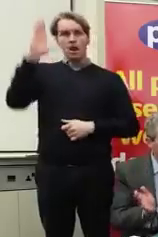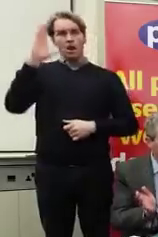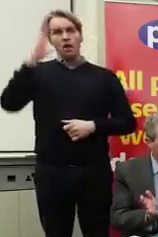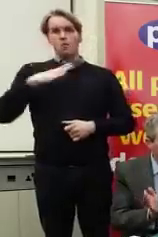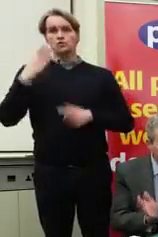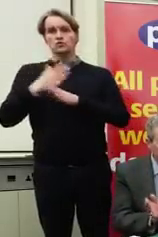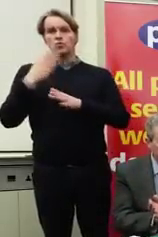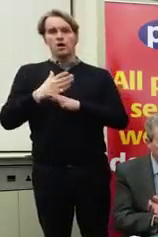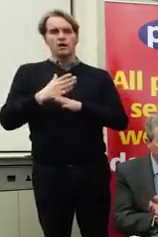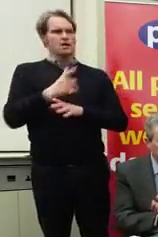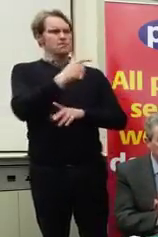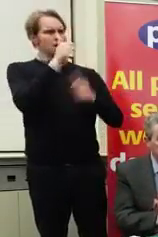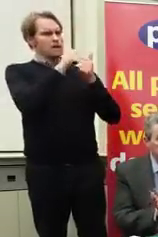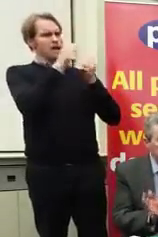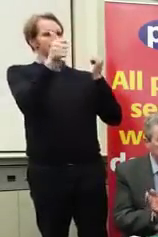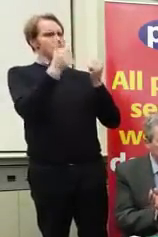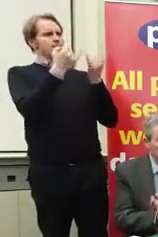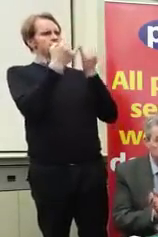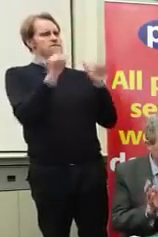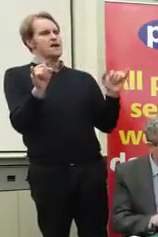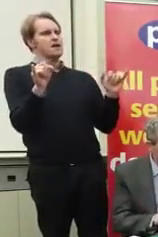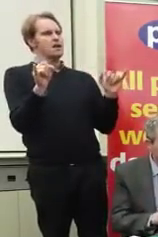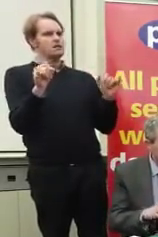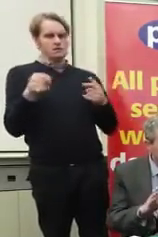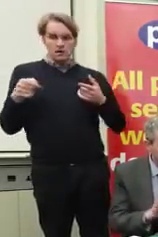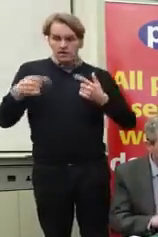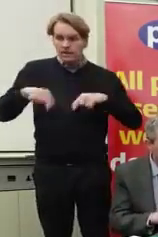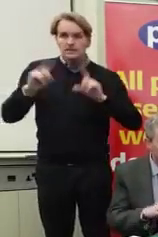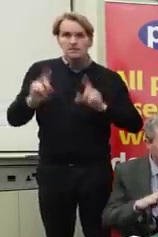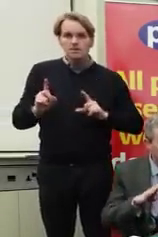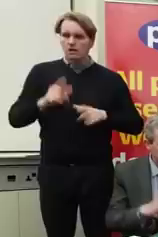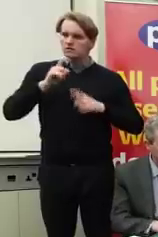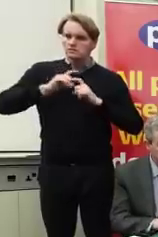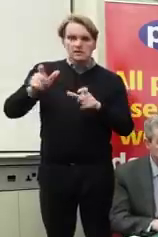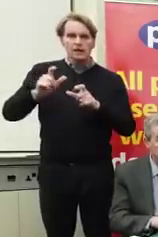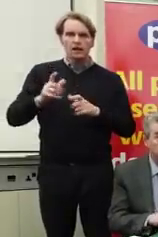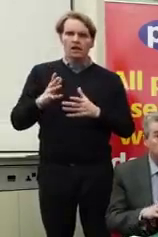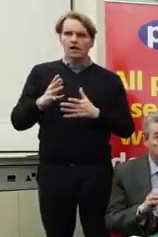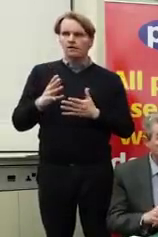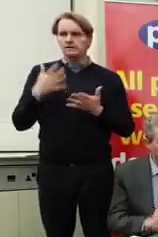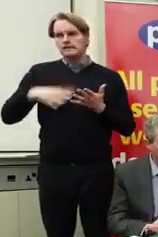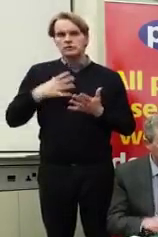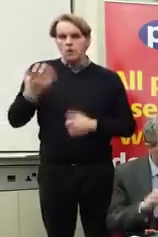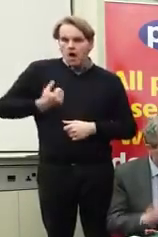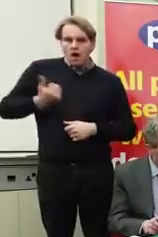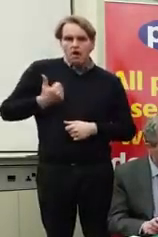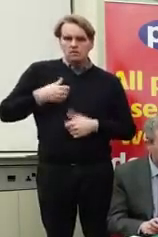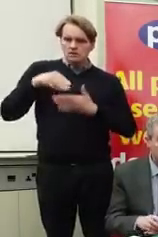and a big company fails these are people who still have mortgages to pay, rent to pay, kids to feed. We're determined to get them jobs on